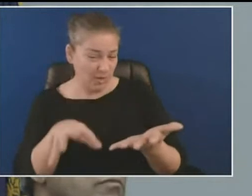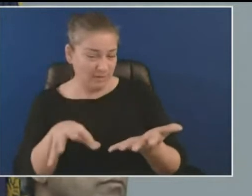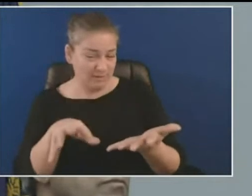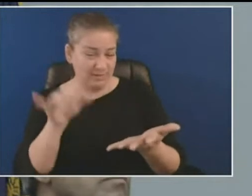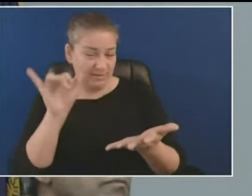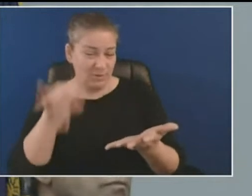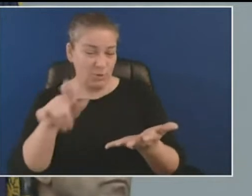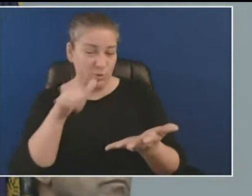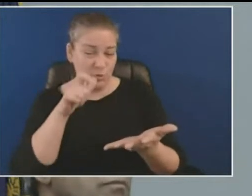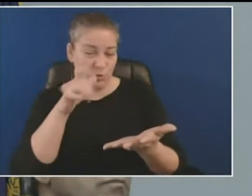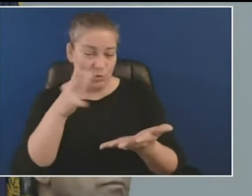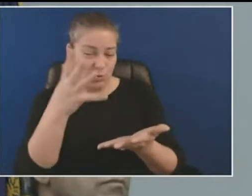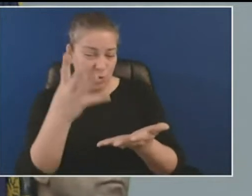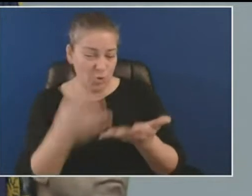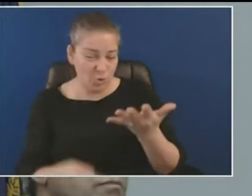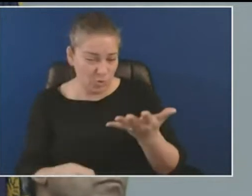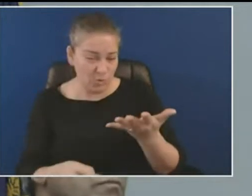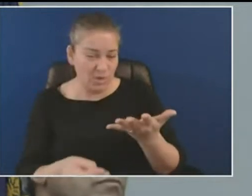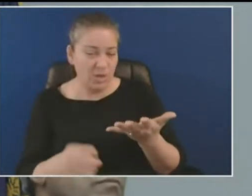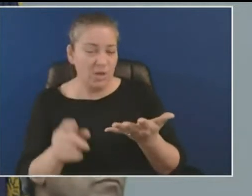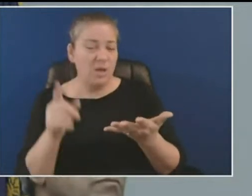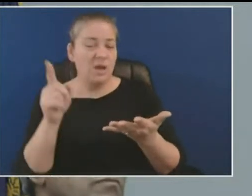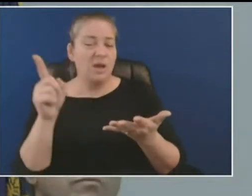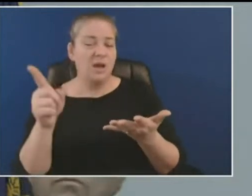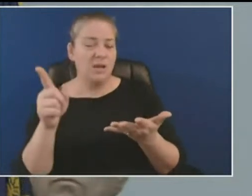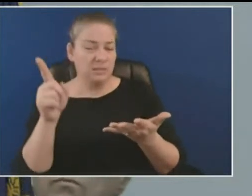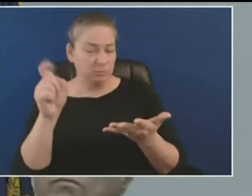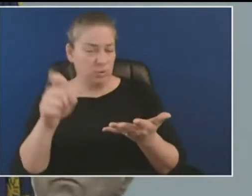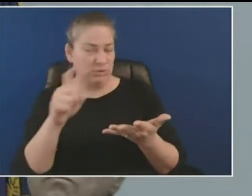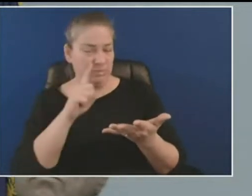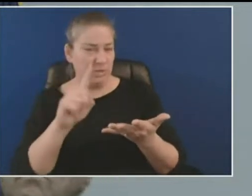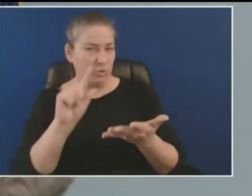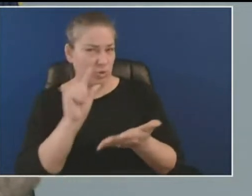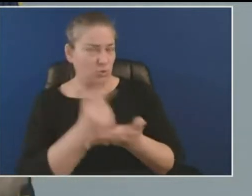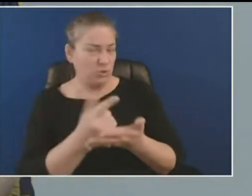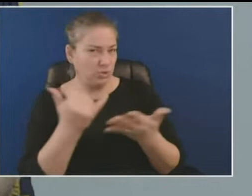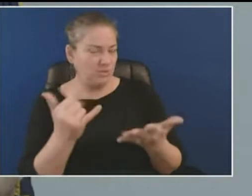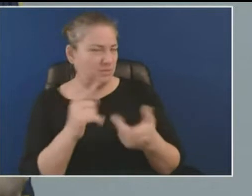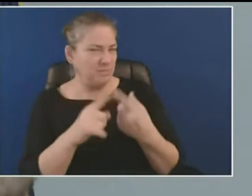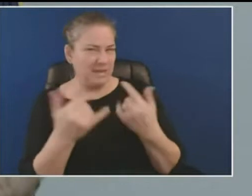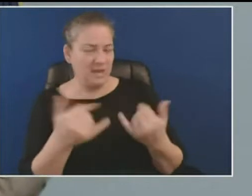commencement speak about that. Well, I know that we've lost lots of people up.